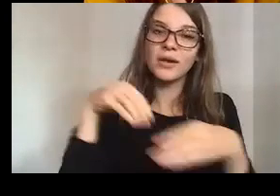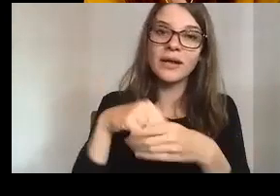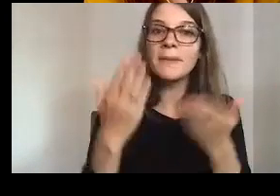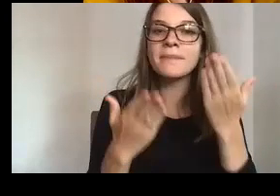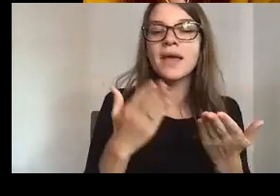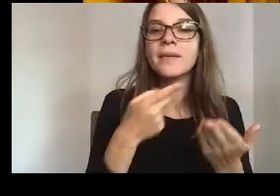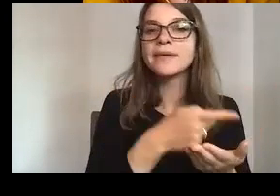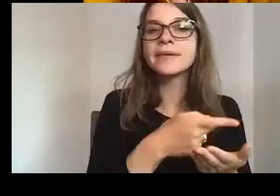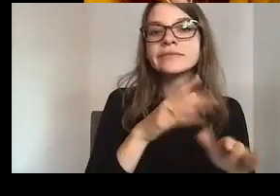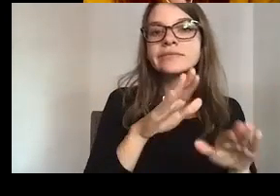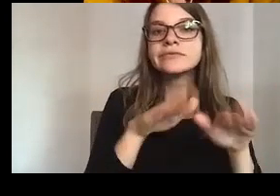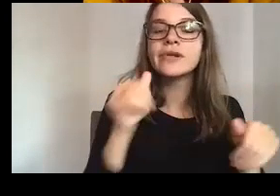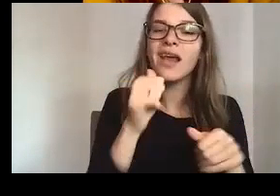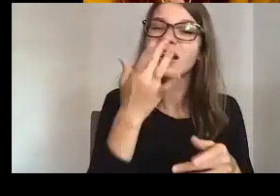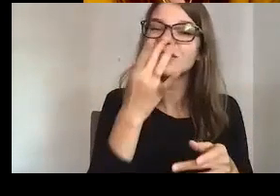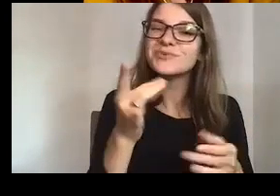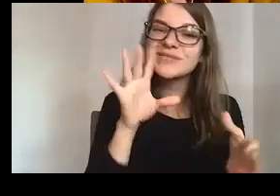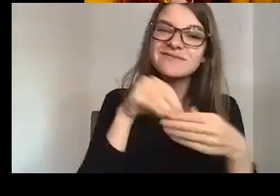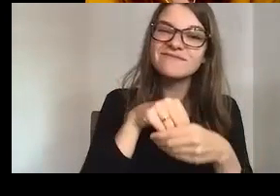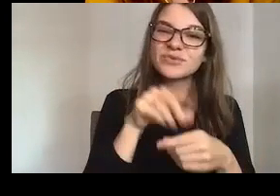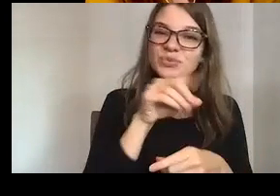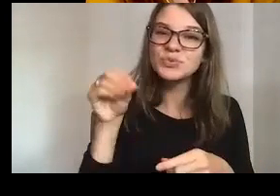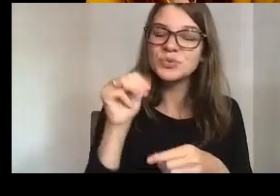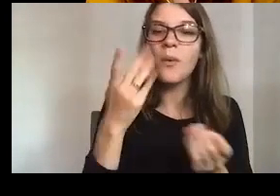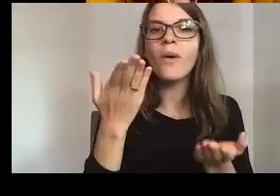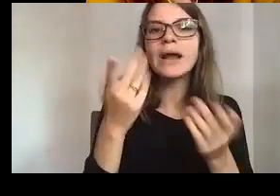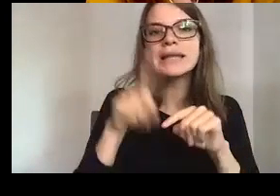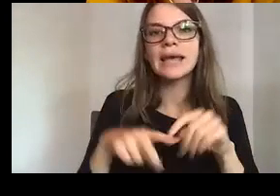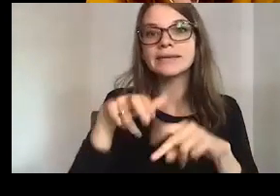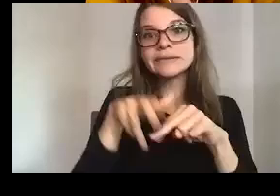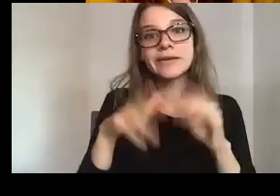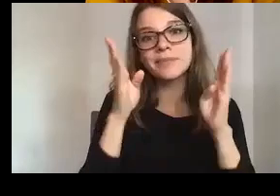zoom sessions or just not being able to kind of sit and pay attention to a screen that long